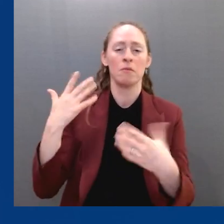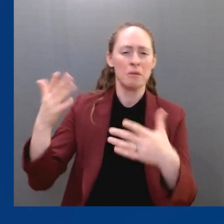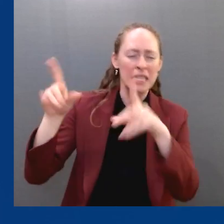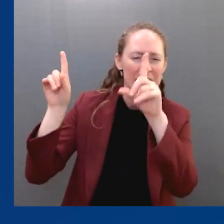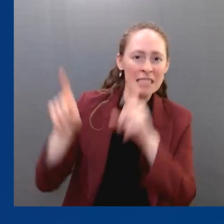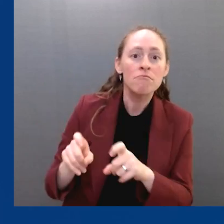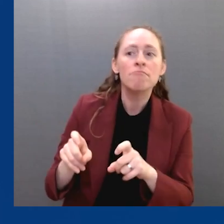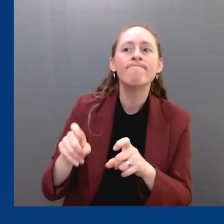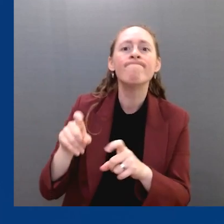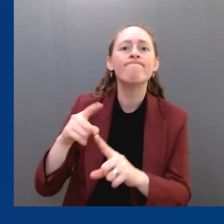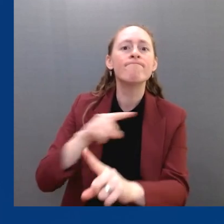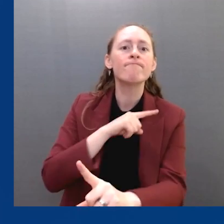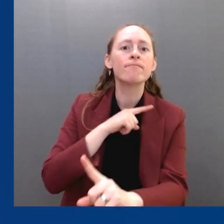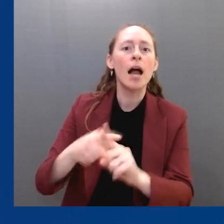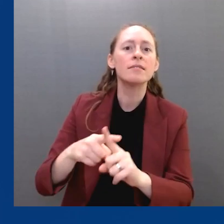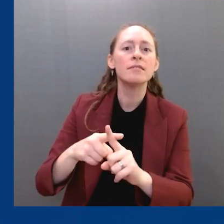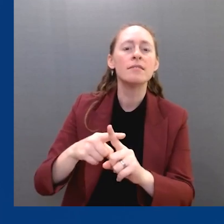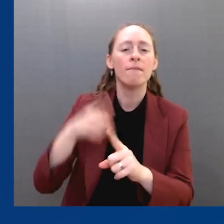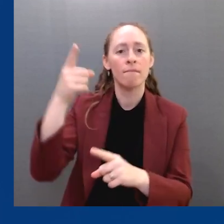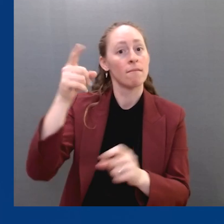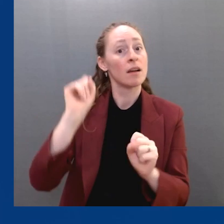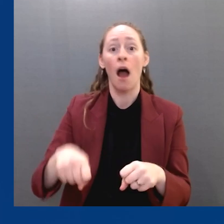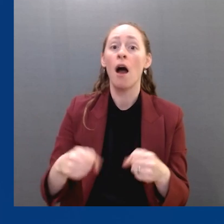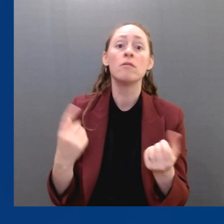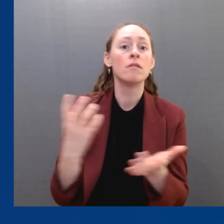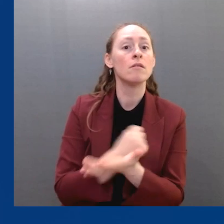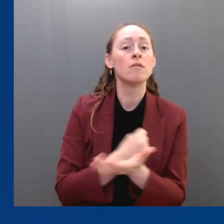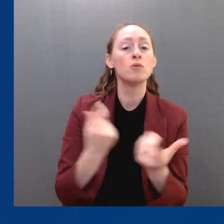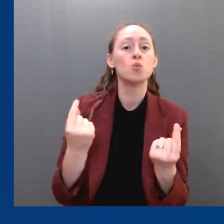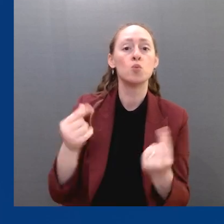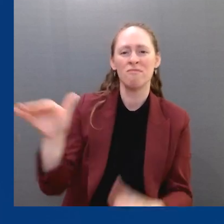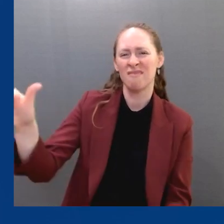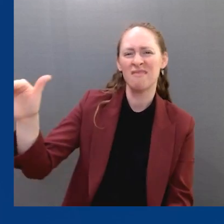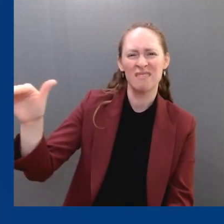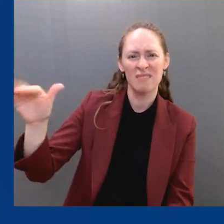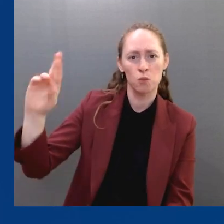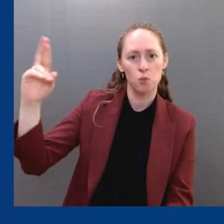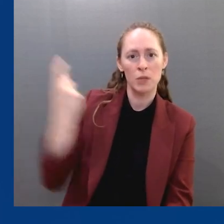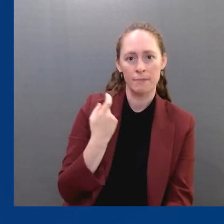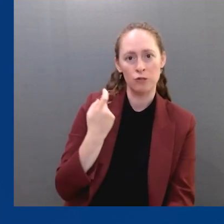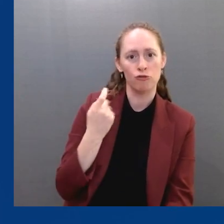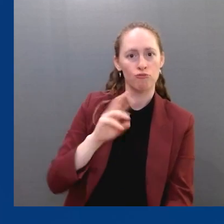And if they're eligible, they can get a prescription and have that prescription filled all in one convenient stop.